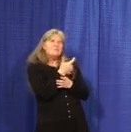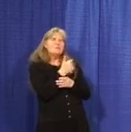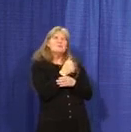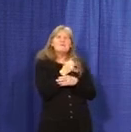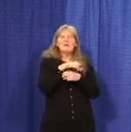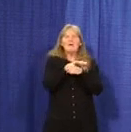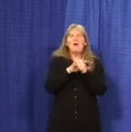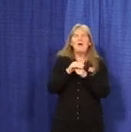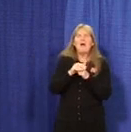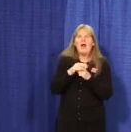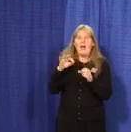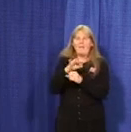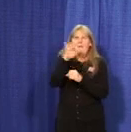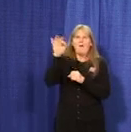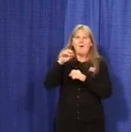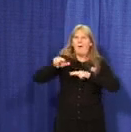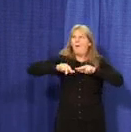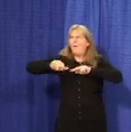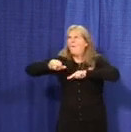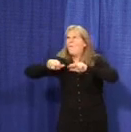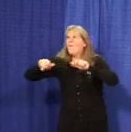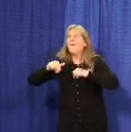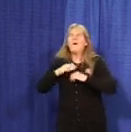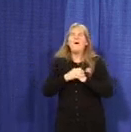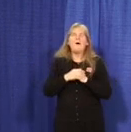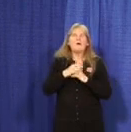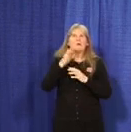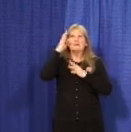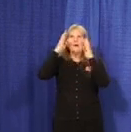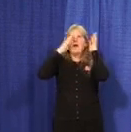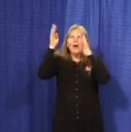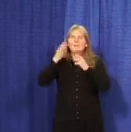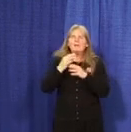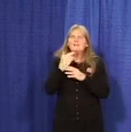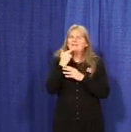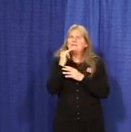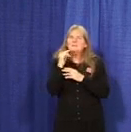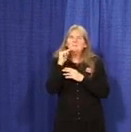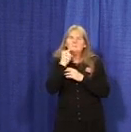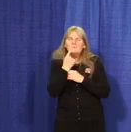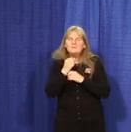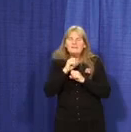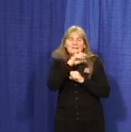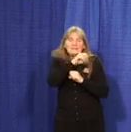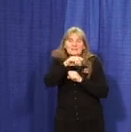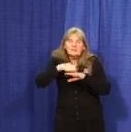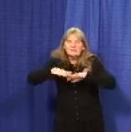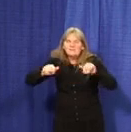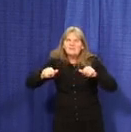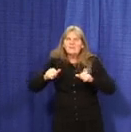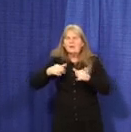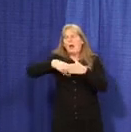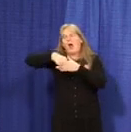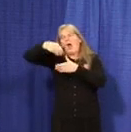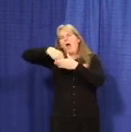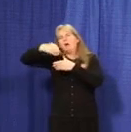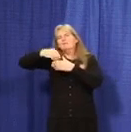walks, take pleasure in handing out imaginative treats to neighbourhood kids, or hold a small outside gathering around a